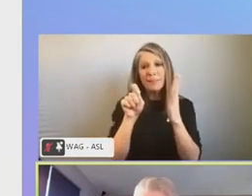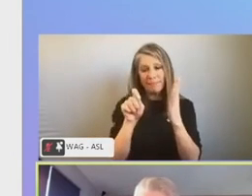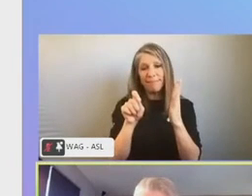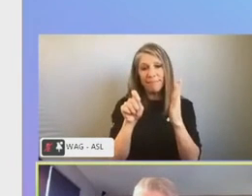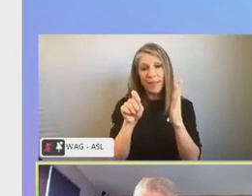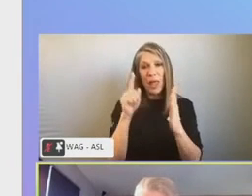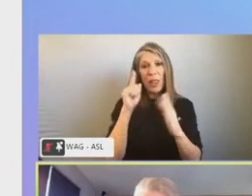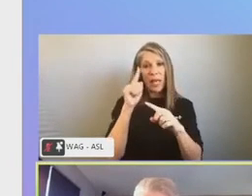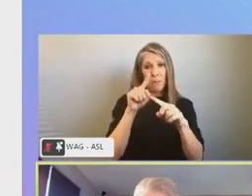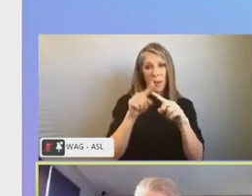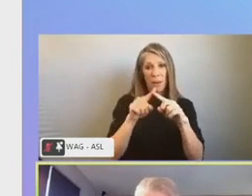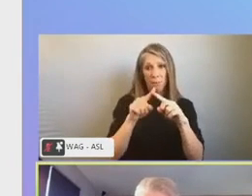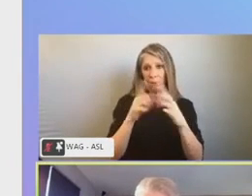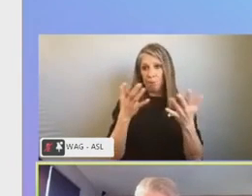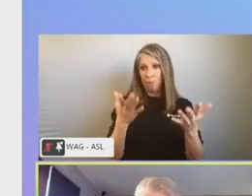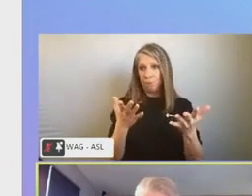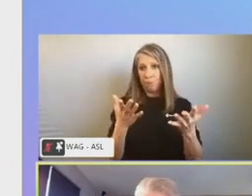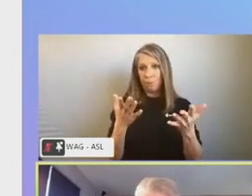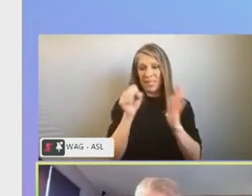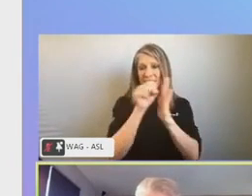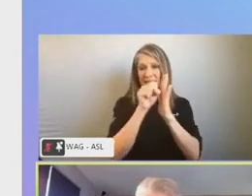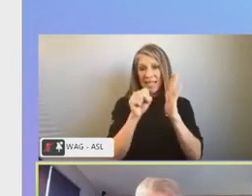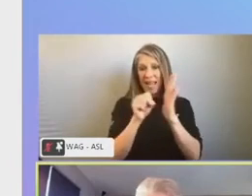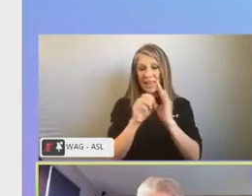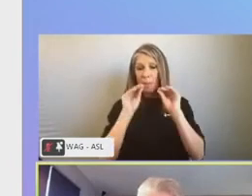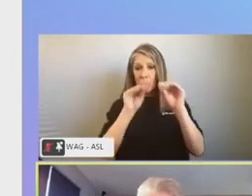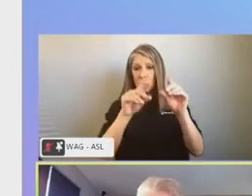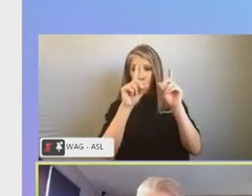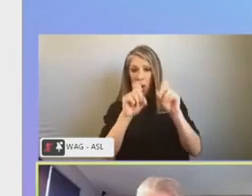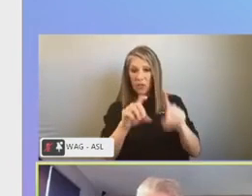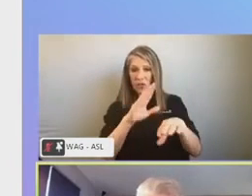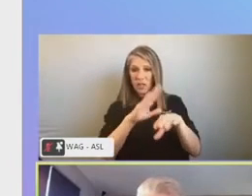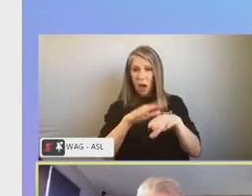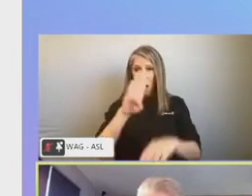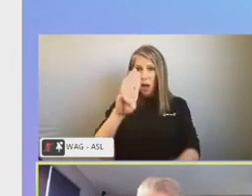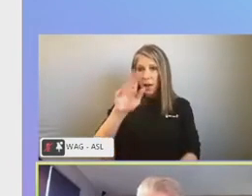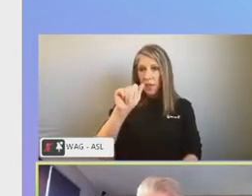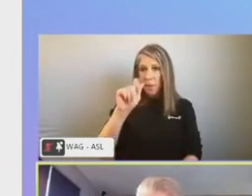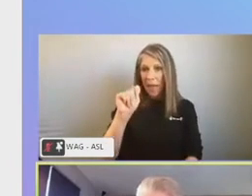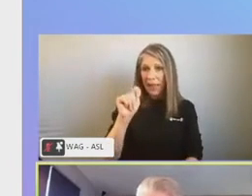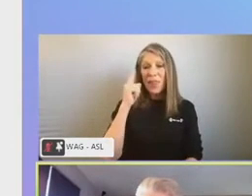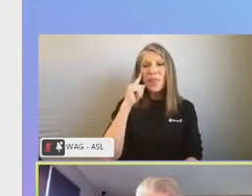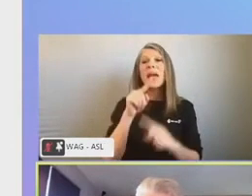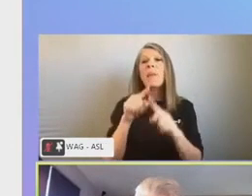we learn about elections and read what's on the in ballot is written form. Just think